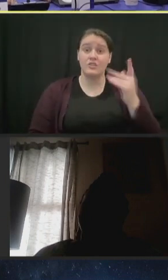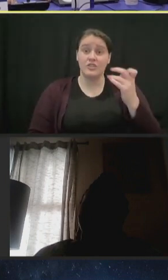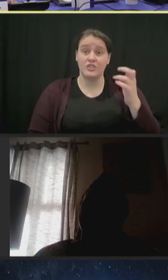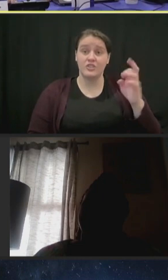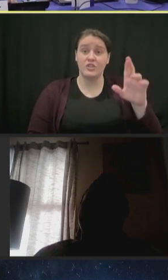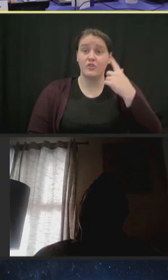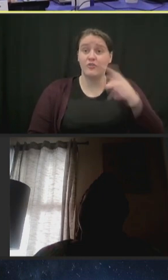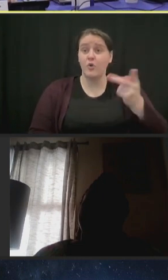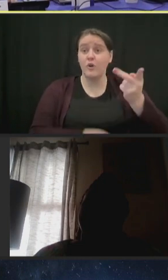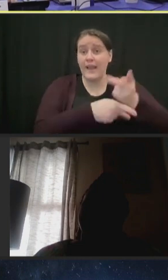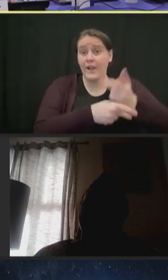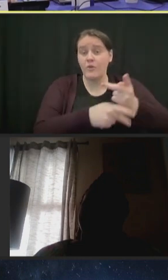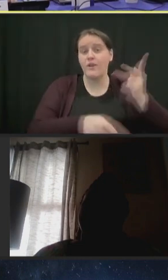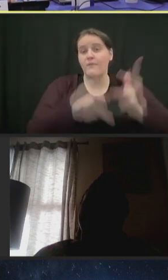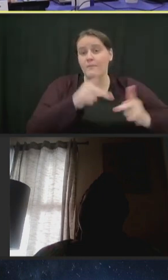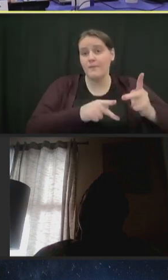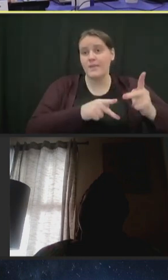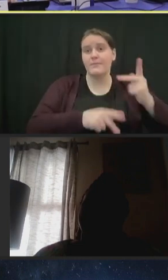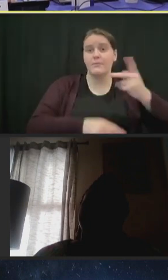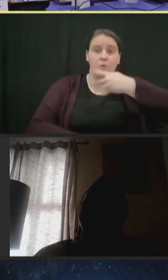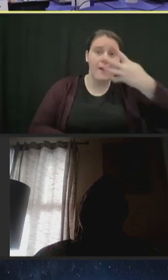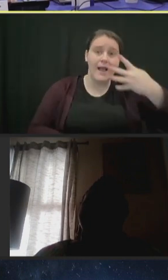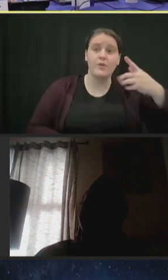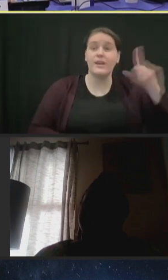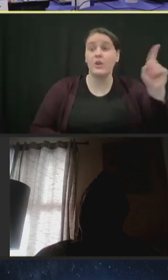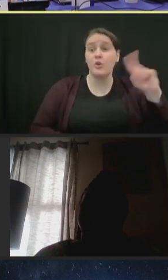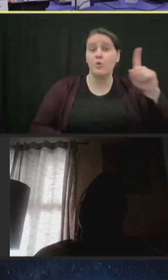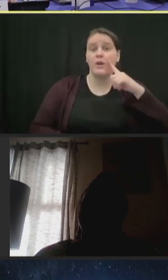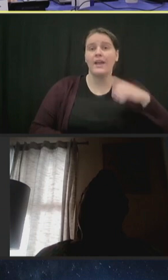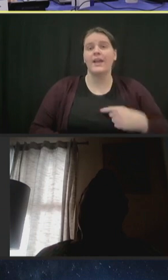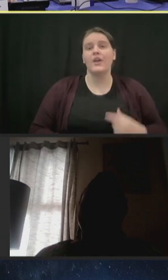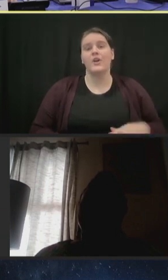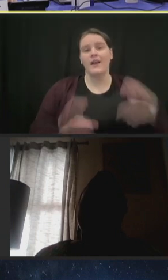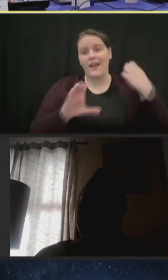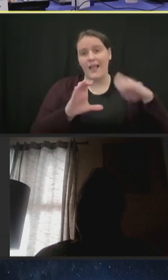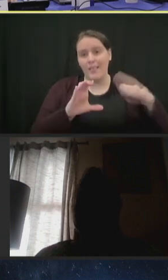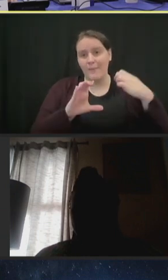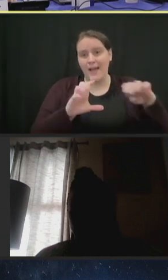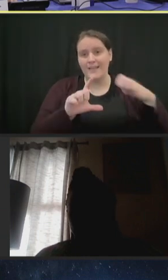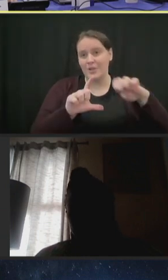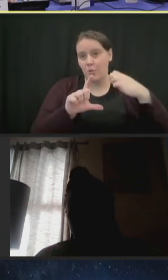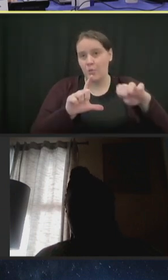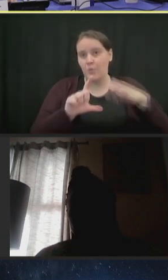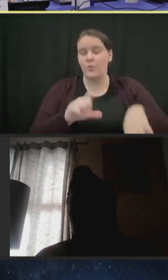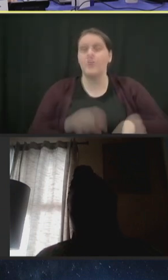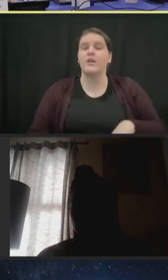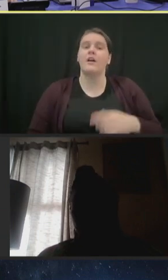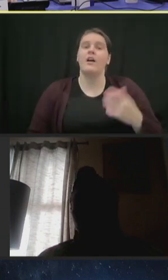across the border in El Paso a couple of months ago. So, thank you for all you do.